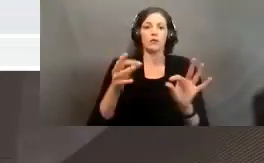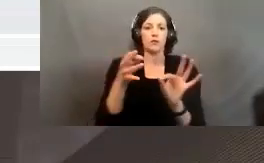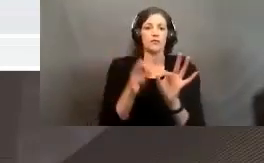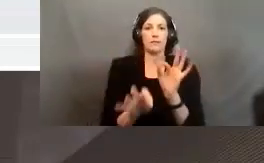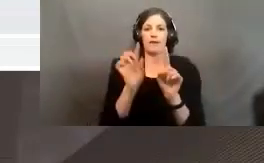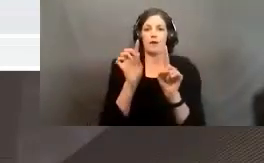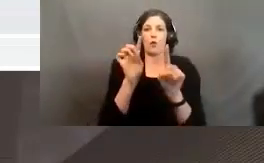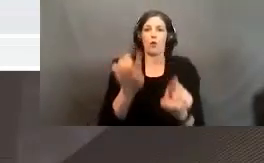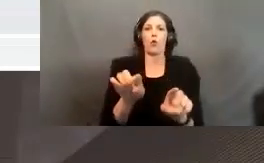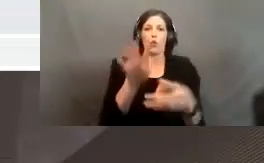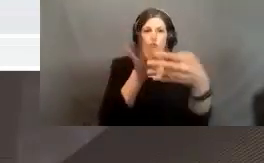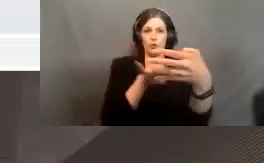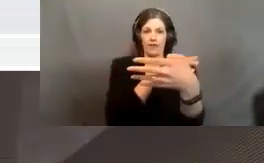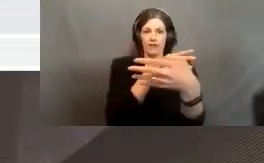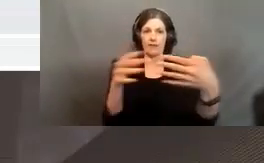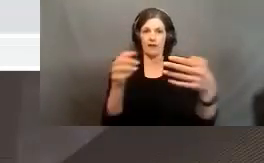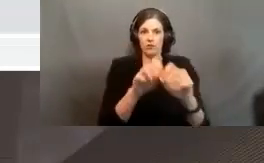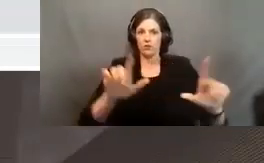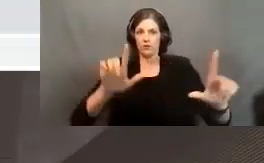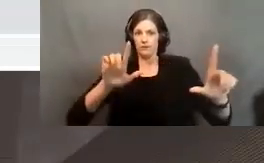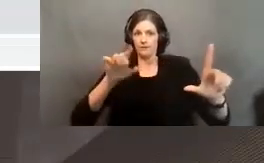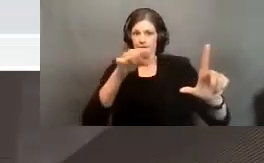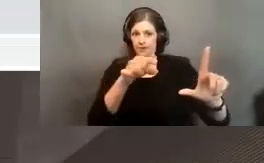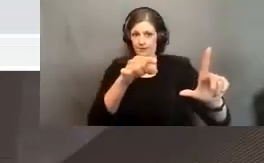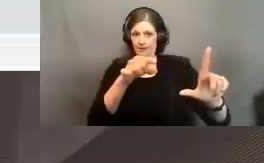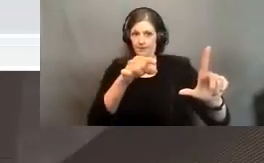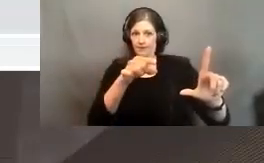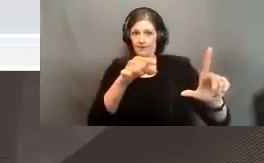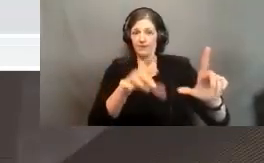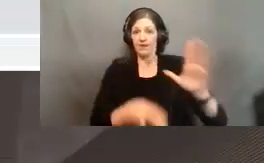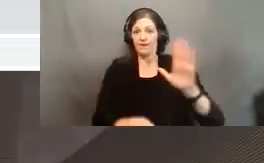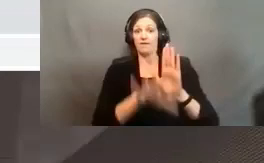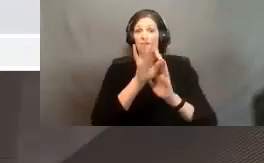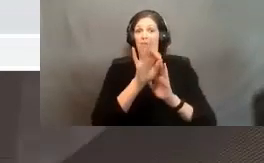that Rachel has open on the screen, find your 12:32:42 session, and click into it